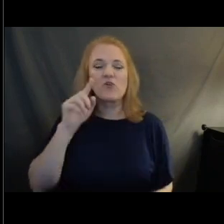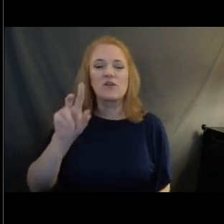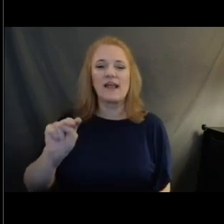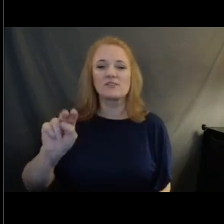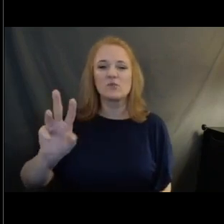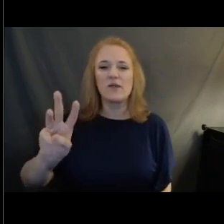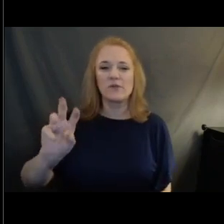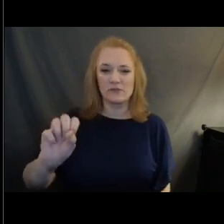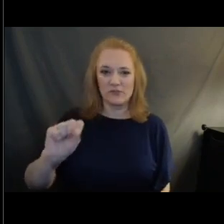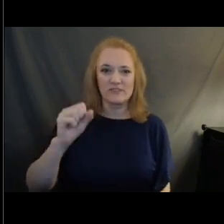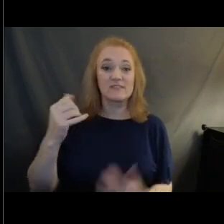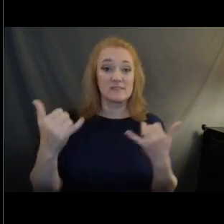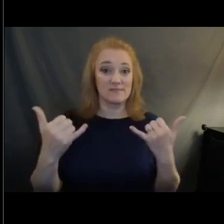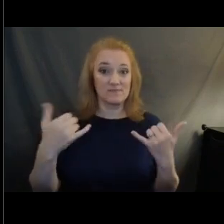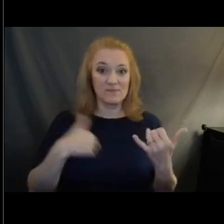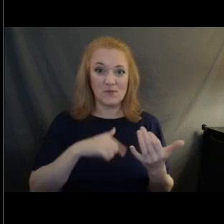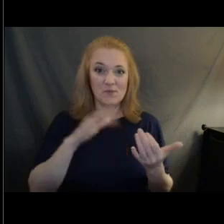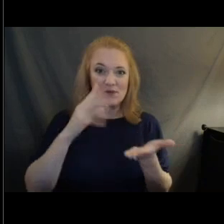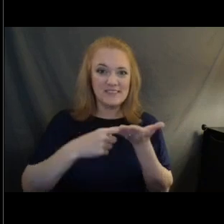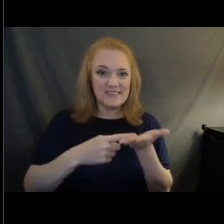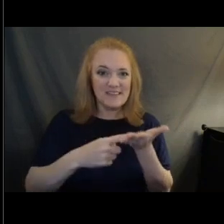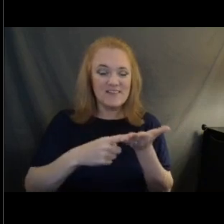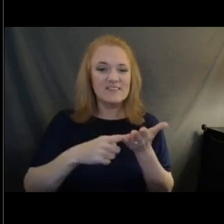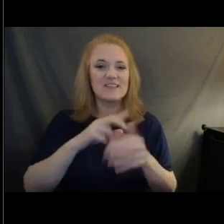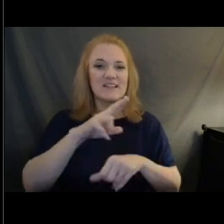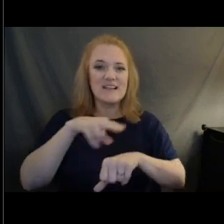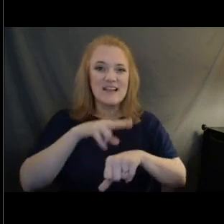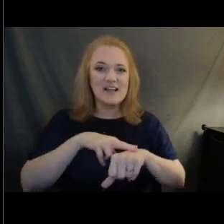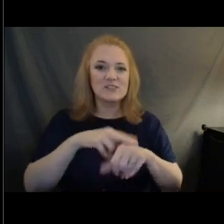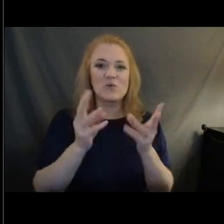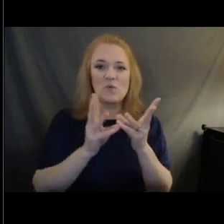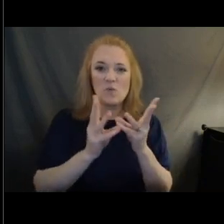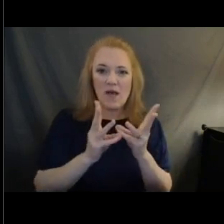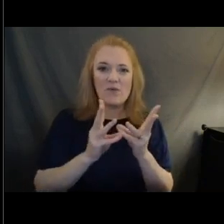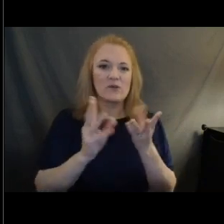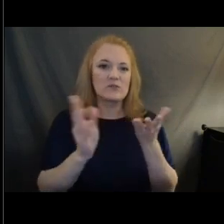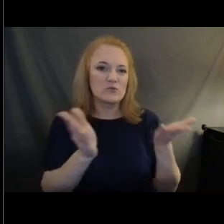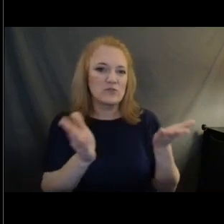going to be discussing our Weather Service heat-related products and services covering